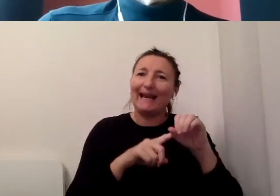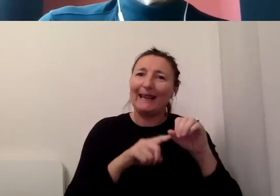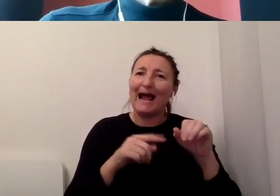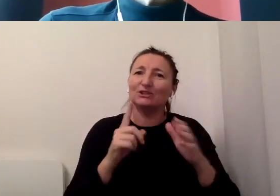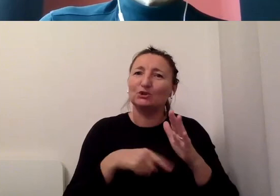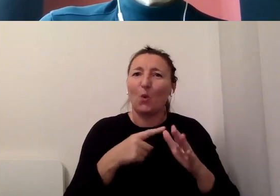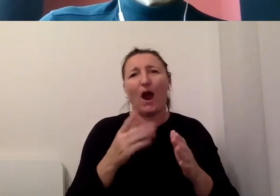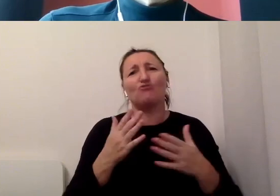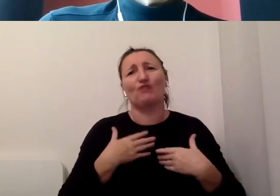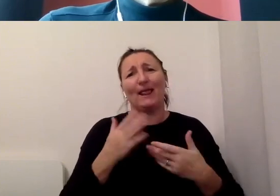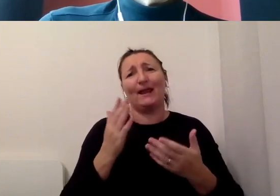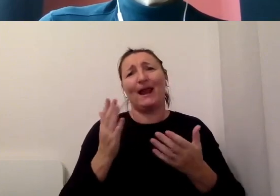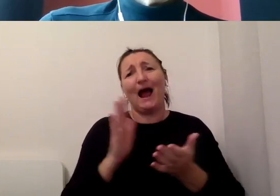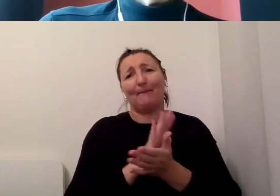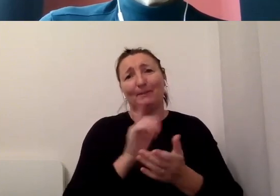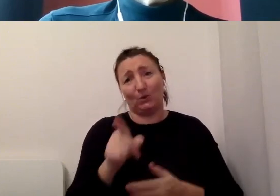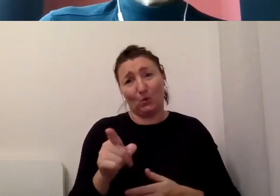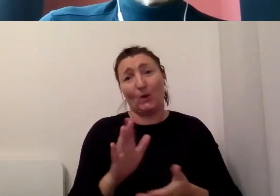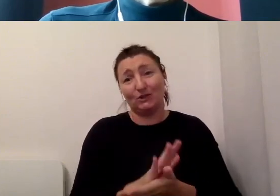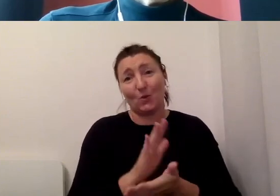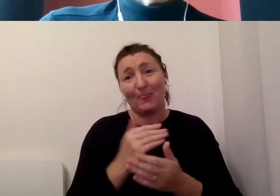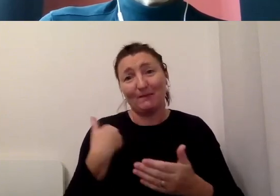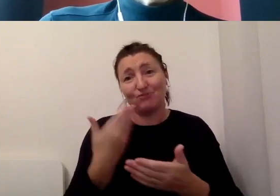Joy: Yeah, and we look forward to seeing few more people!